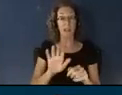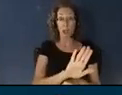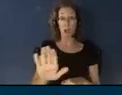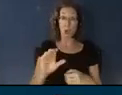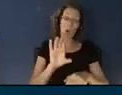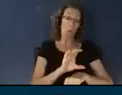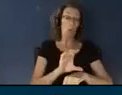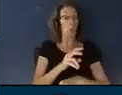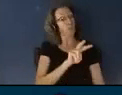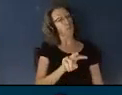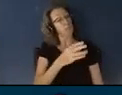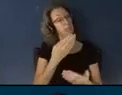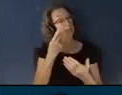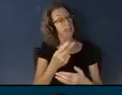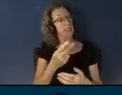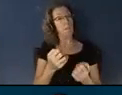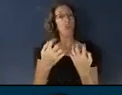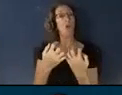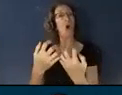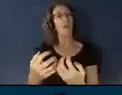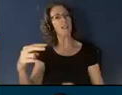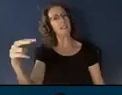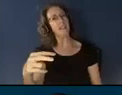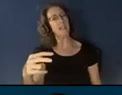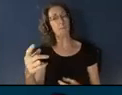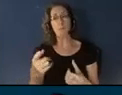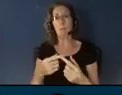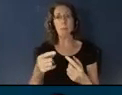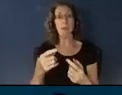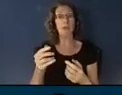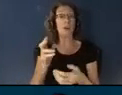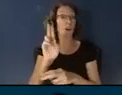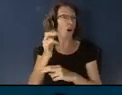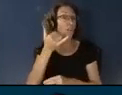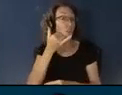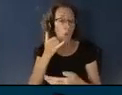know what the participants are using they may be using a phone, they could be using uh you